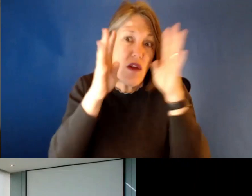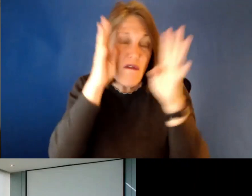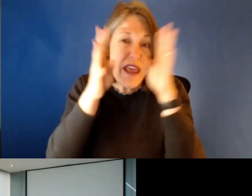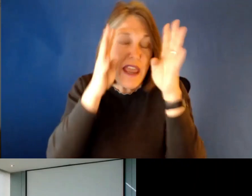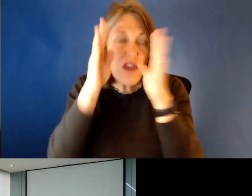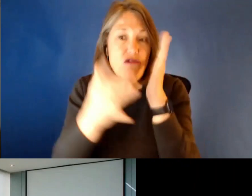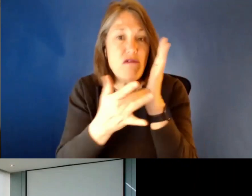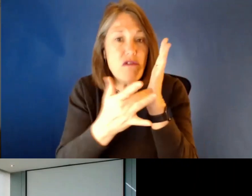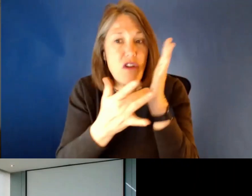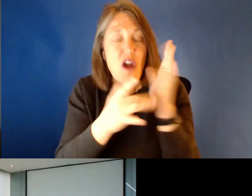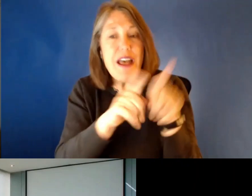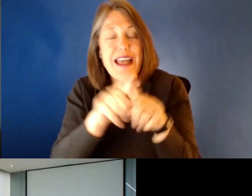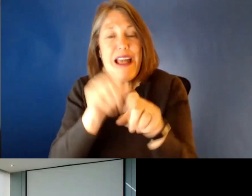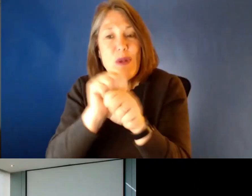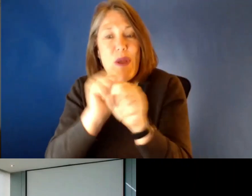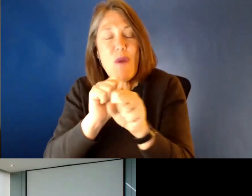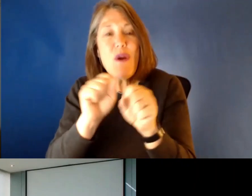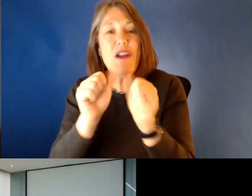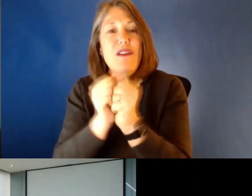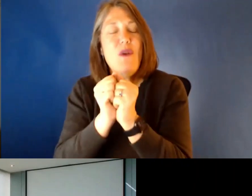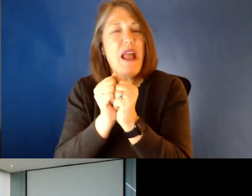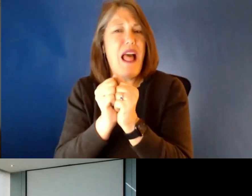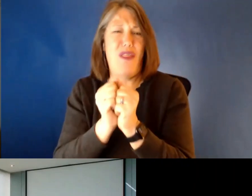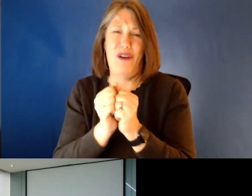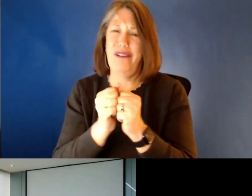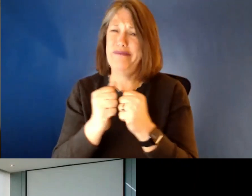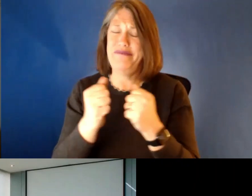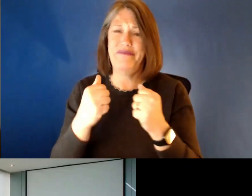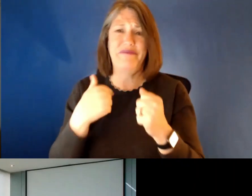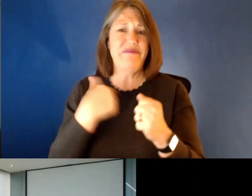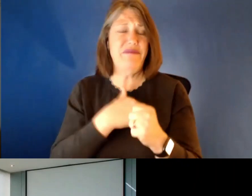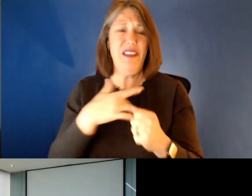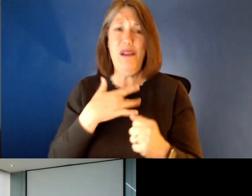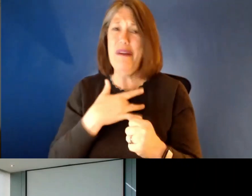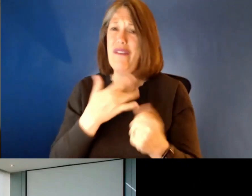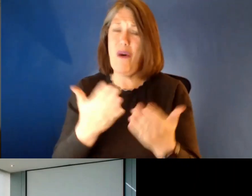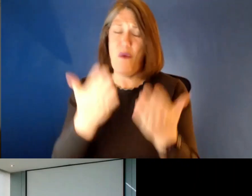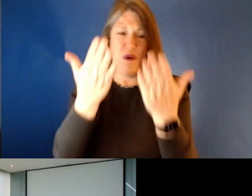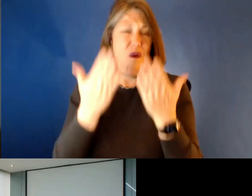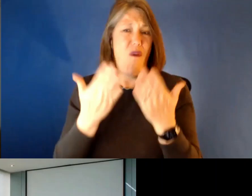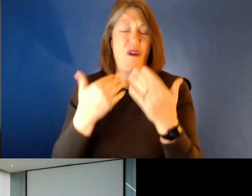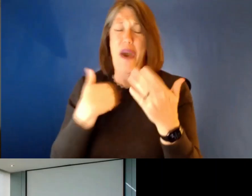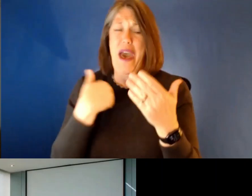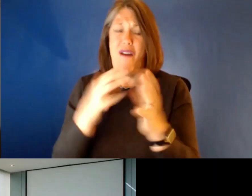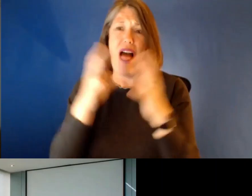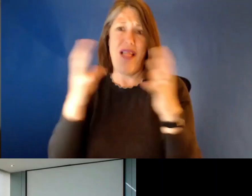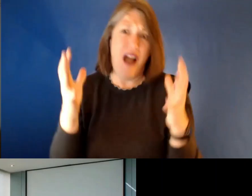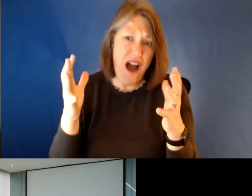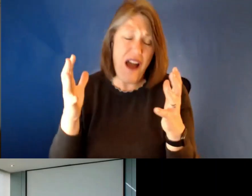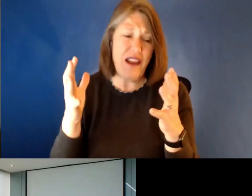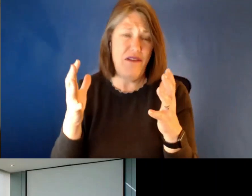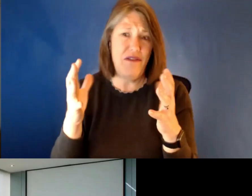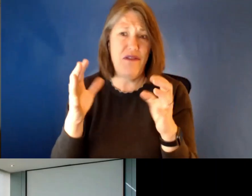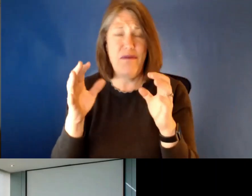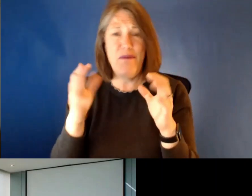06:08:41 offer as much much more and bring some health -- mental health, physical health